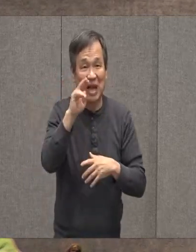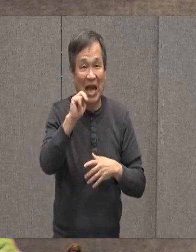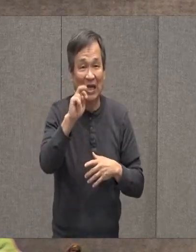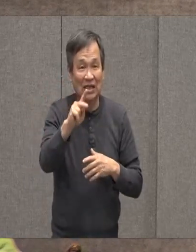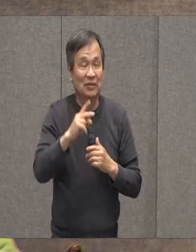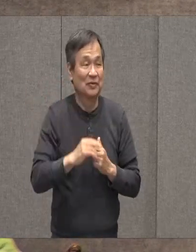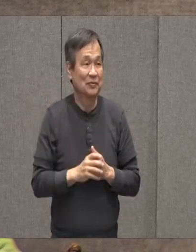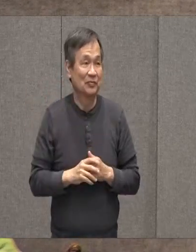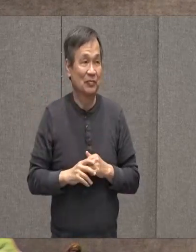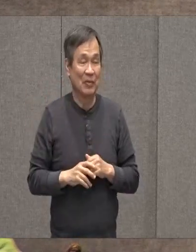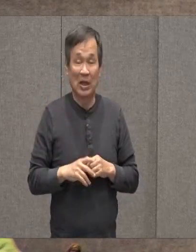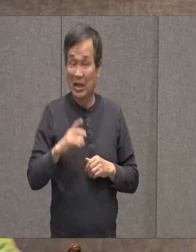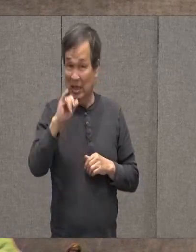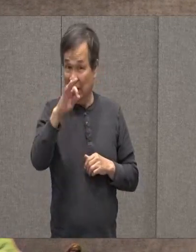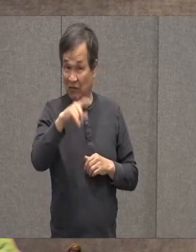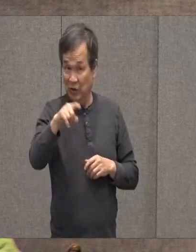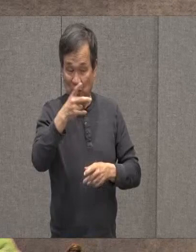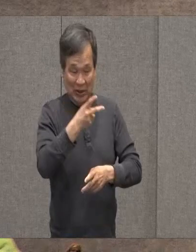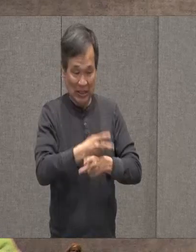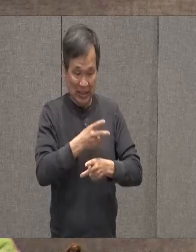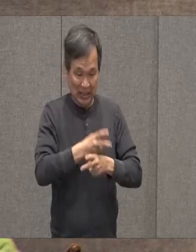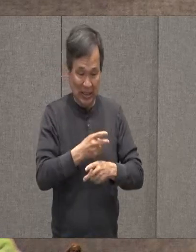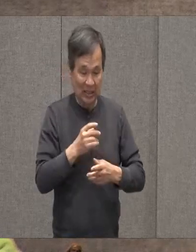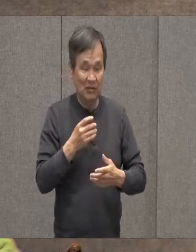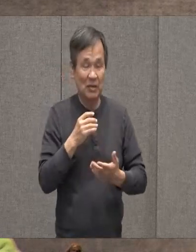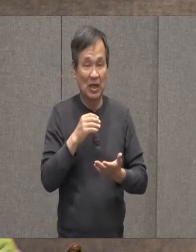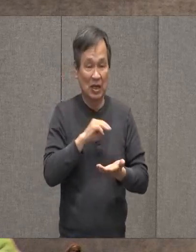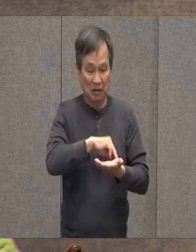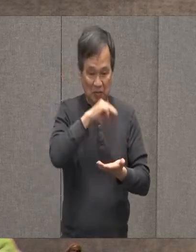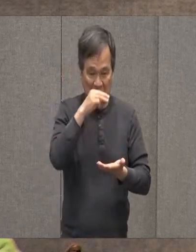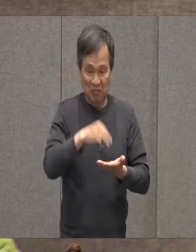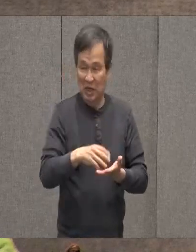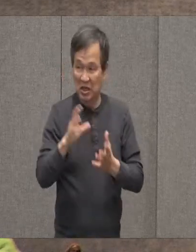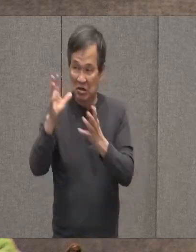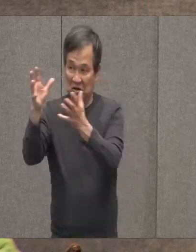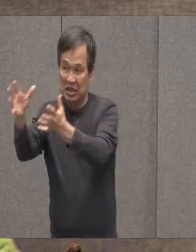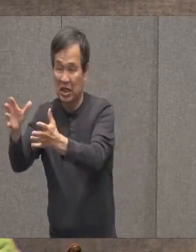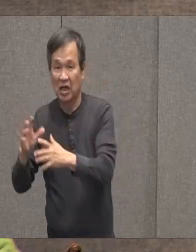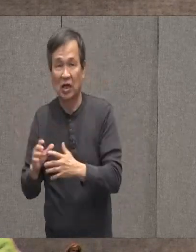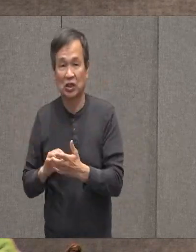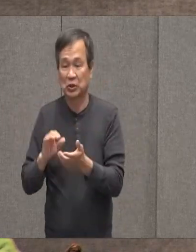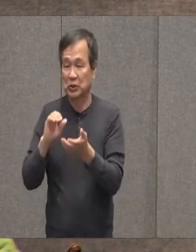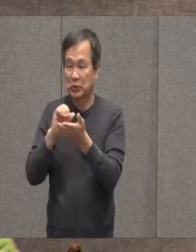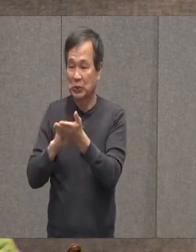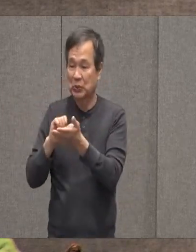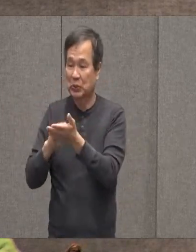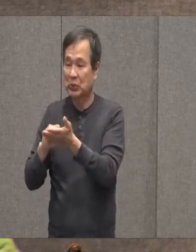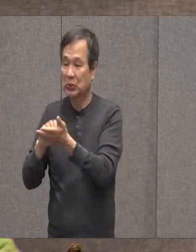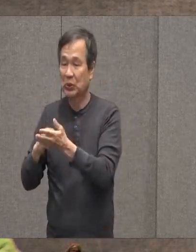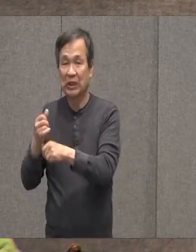To keep if you keep your million you might be able to live on the interest without doing any more work for the rest of your life.